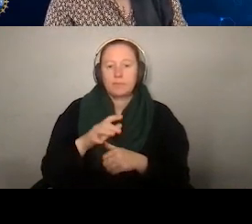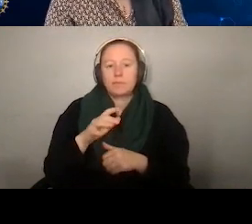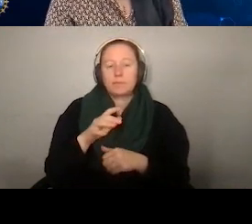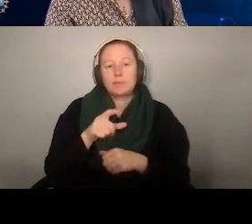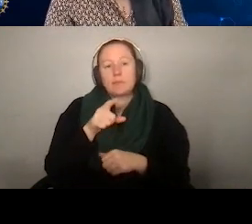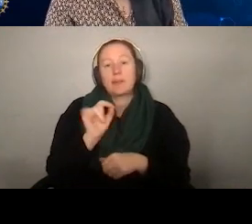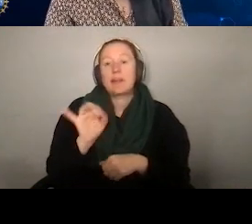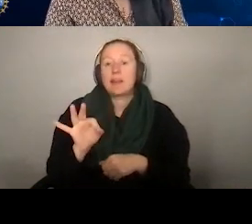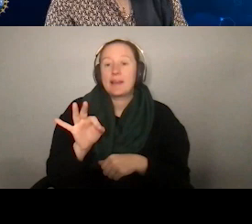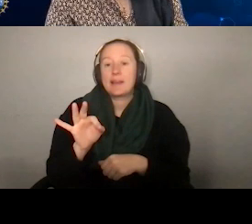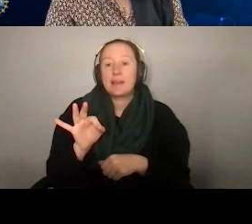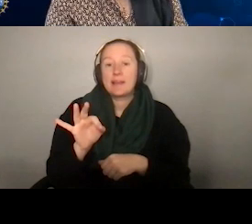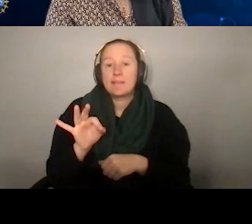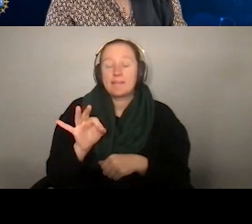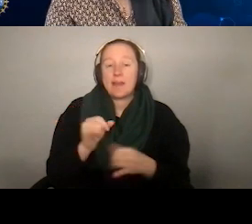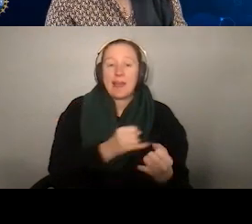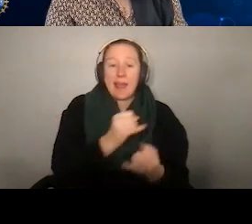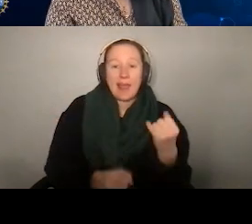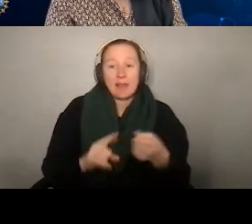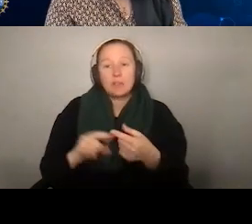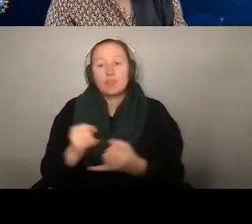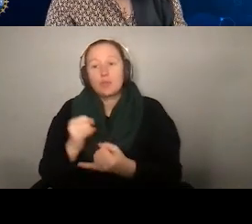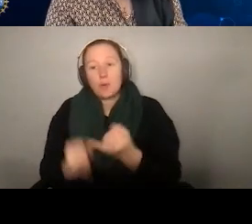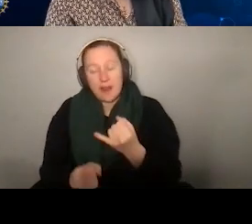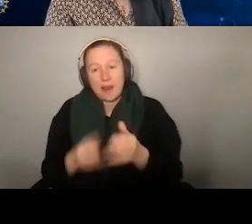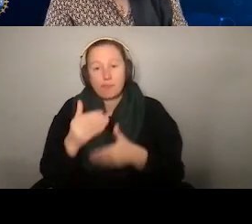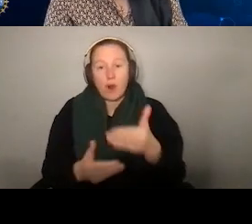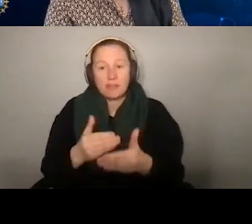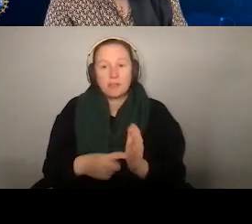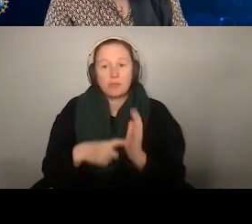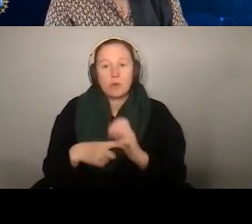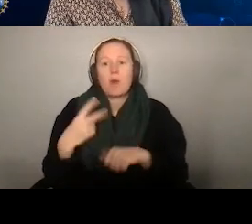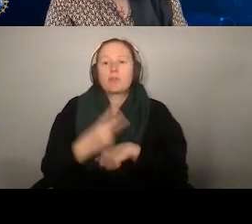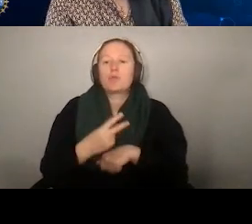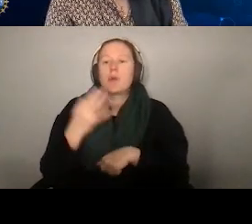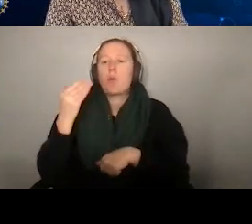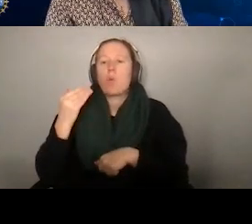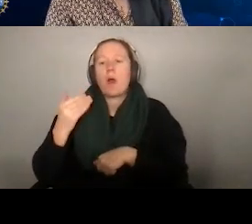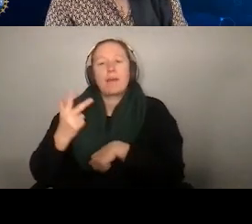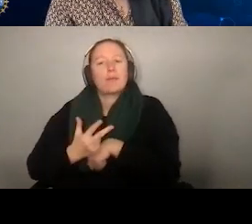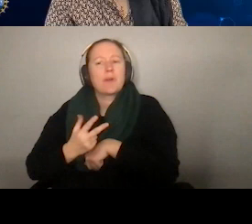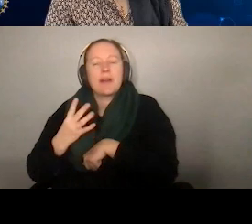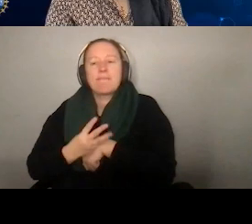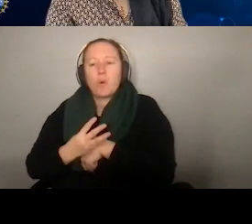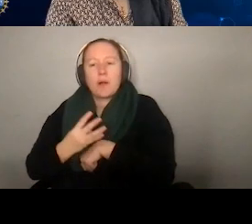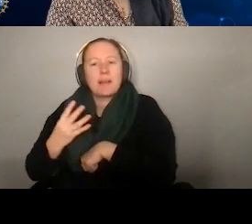if the end-to-end process is two business days, why is it taking three-plus days to receive funds from my payment requests?